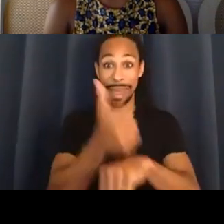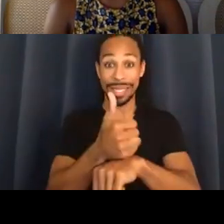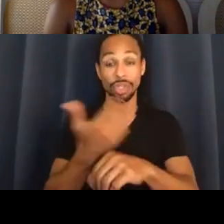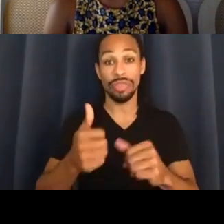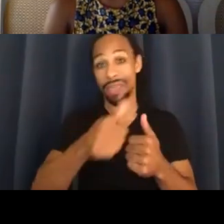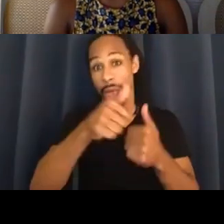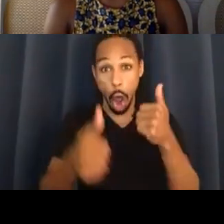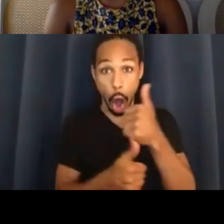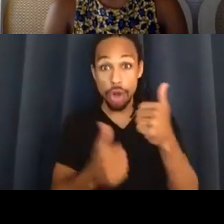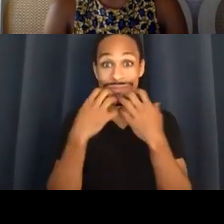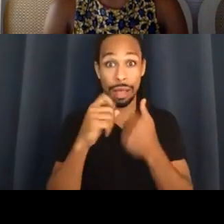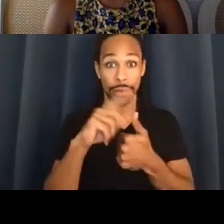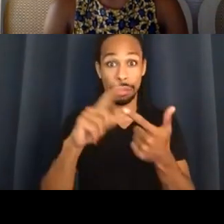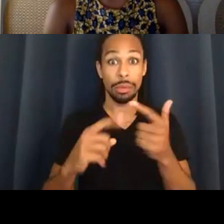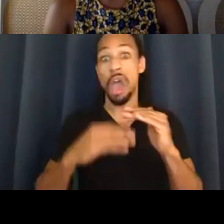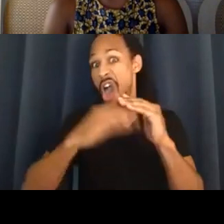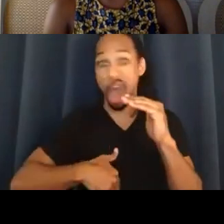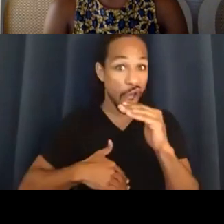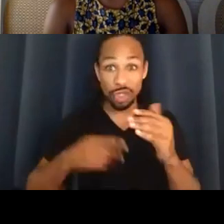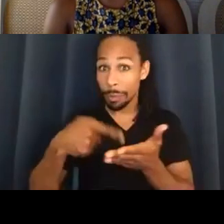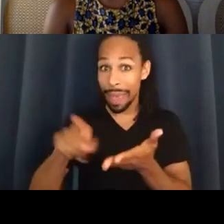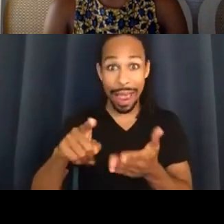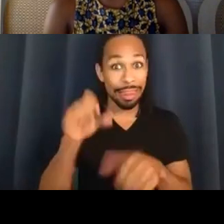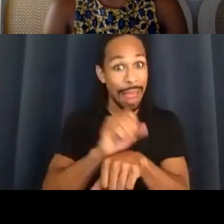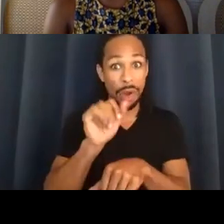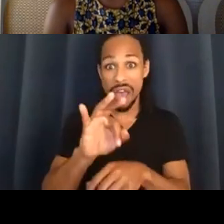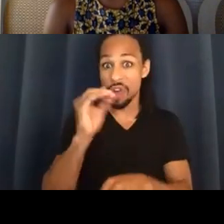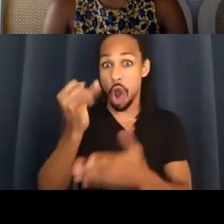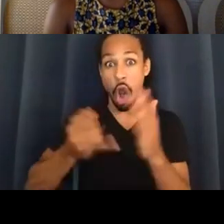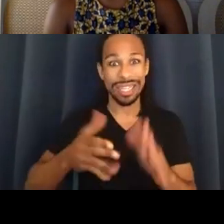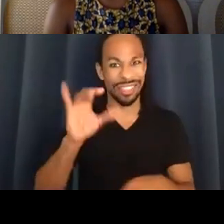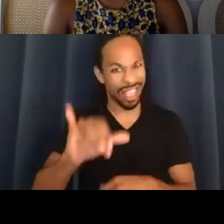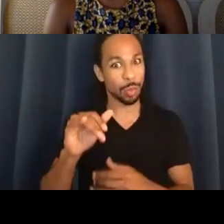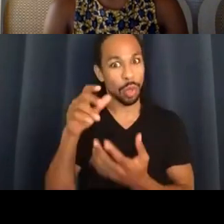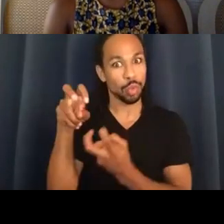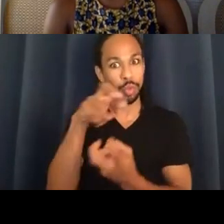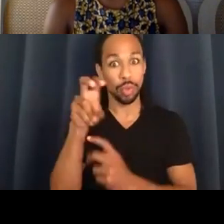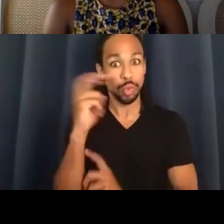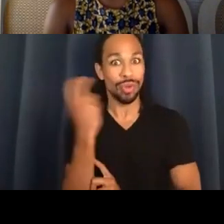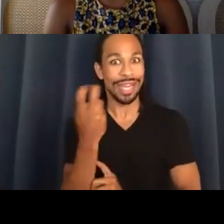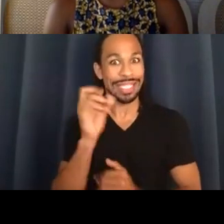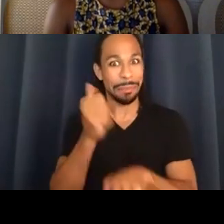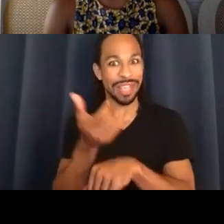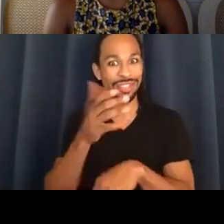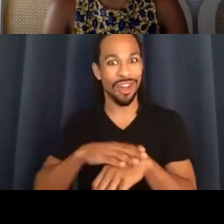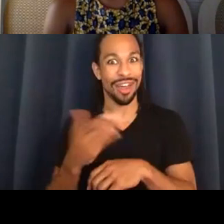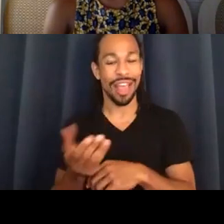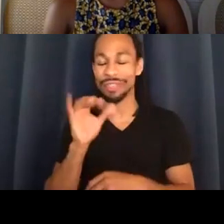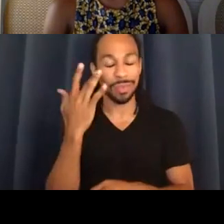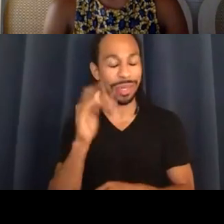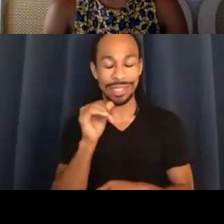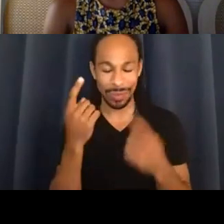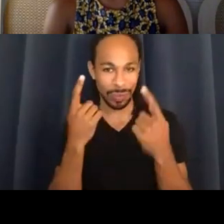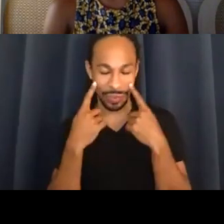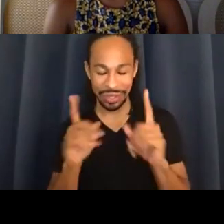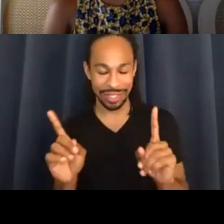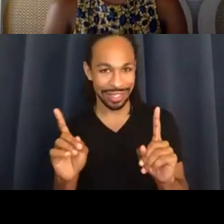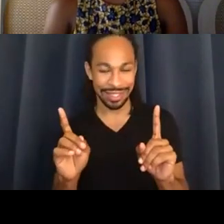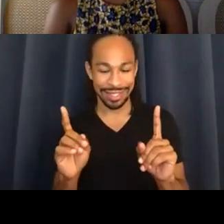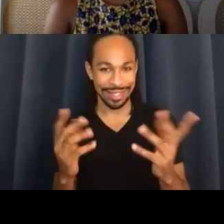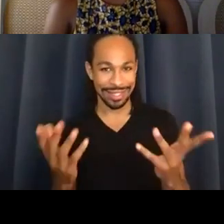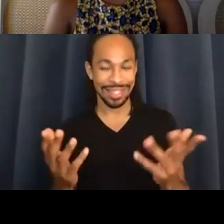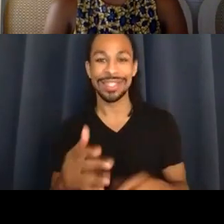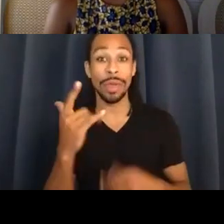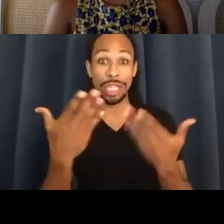under paid labor of artists, and that is why it doesn't work. Touring has not, in general,